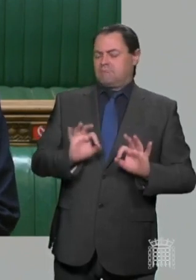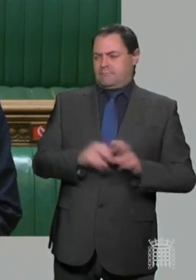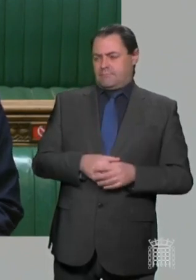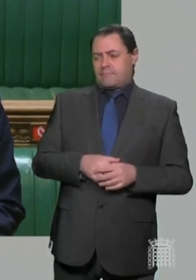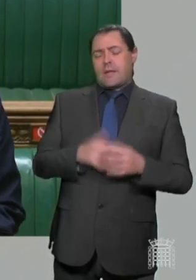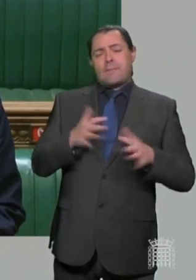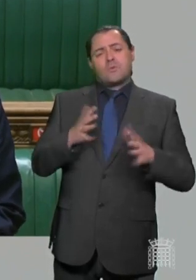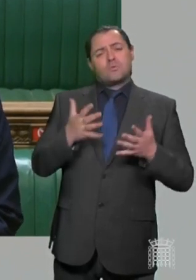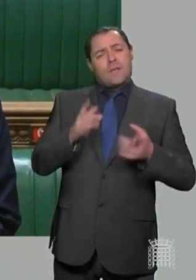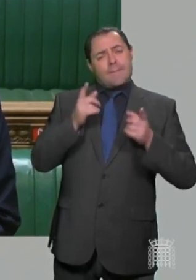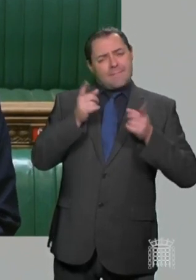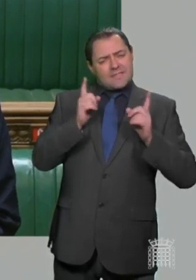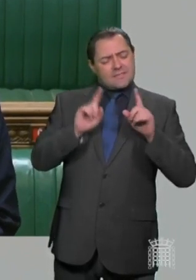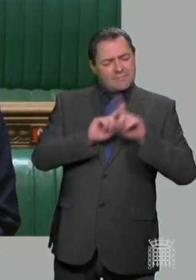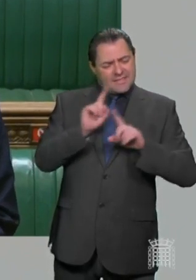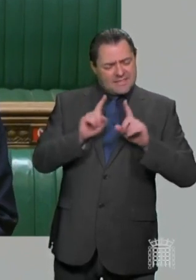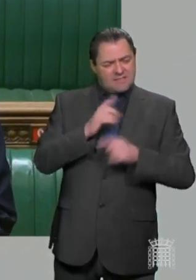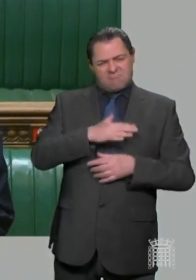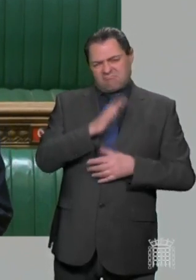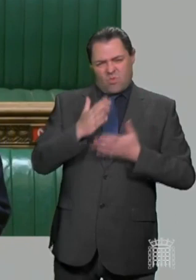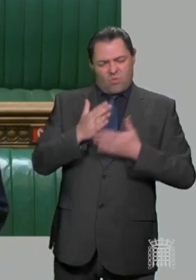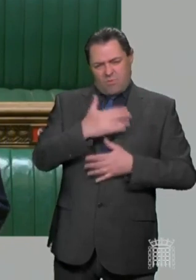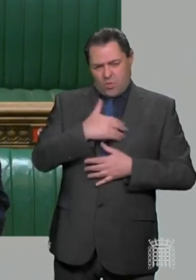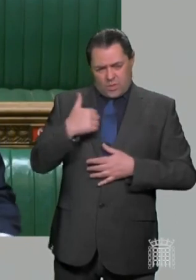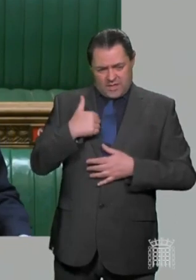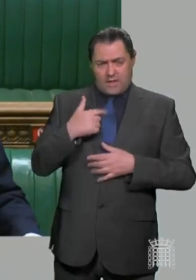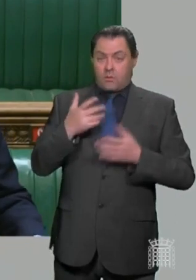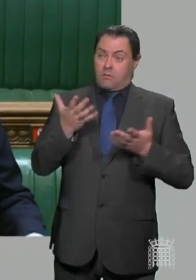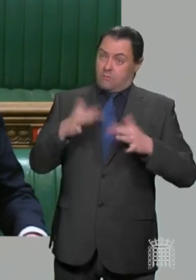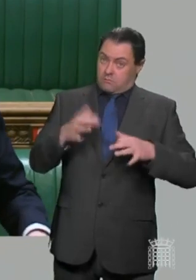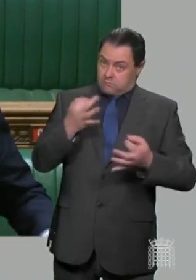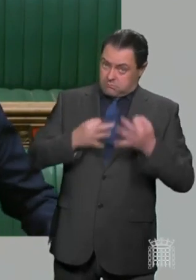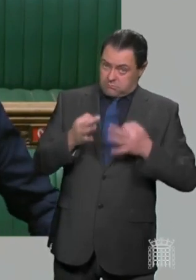colleagues and others. In addition to my duties in this House, I shall have further such meetings